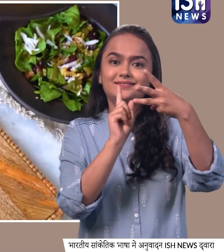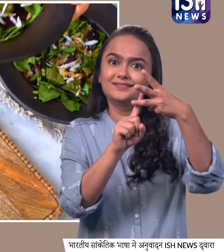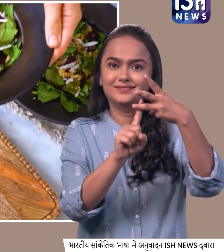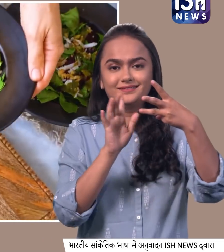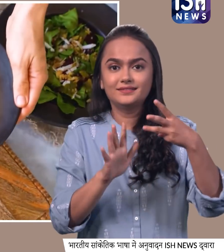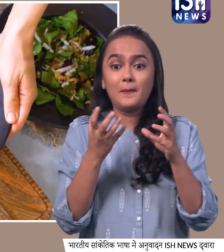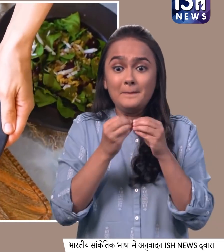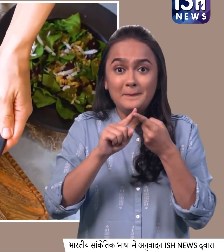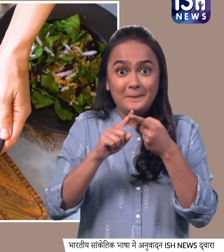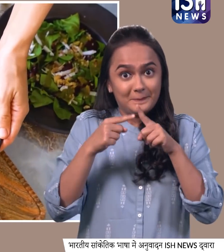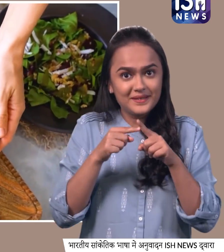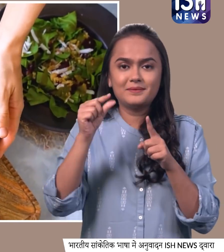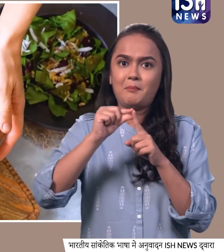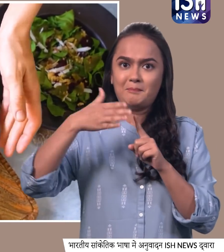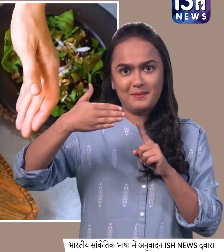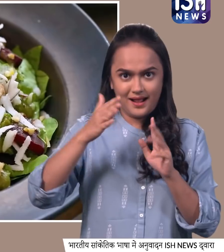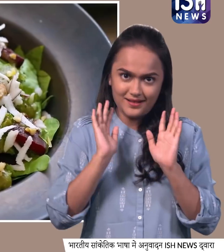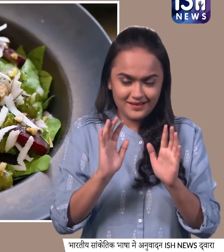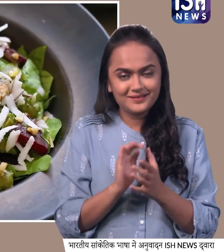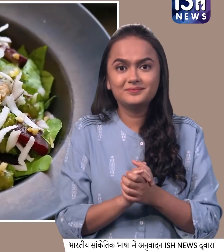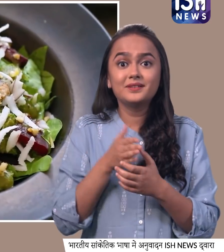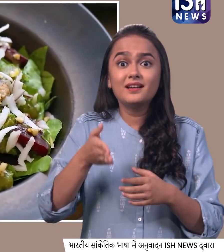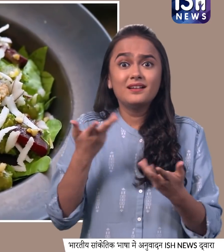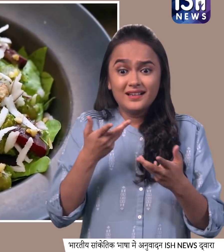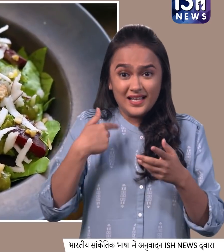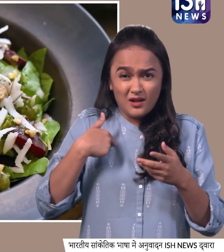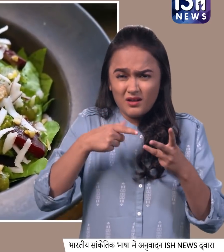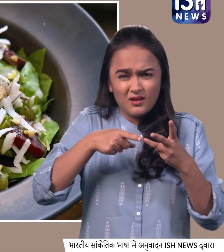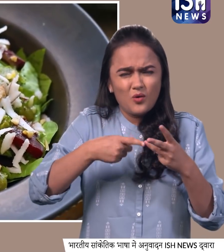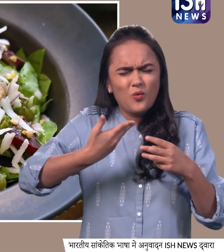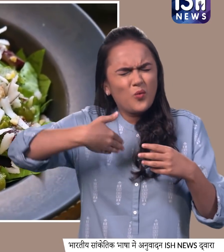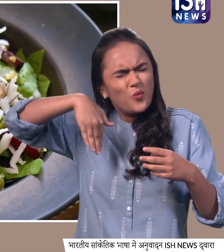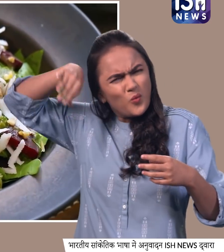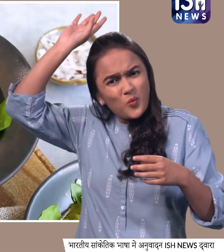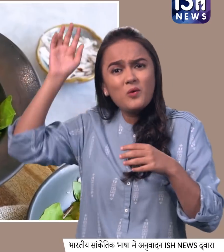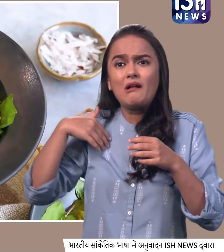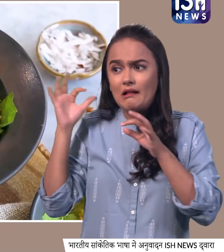Beetroot-spinach salad. This is one of our oldest recipes